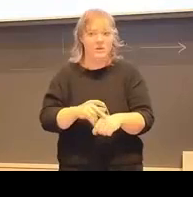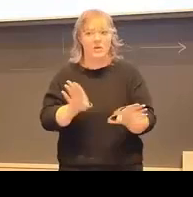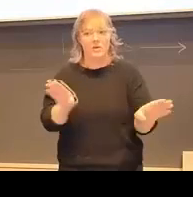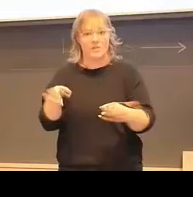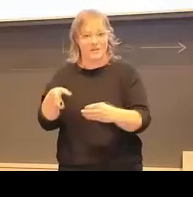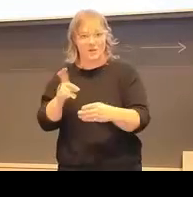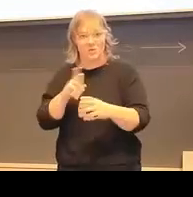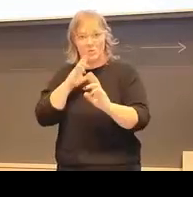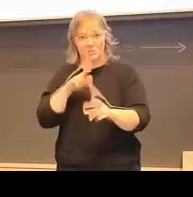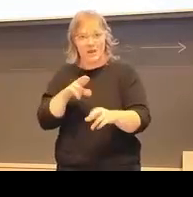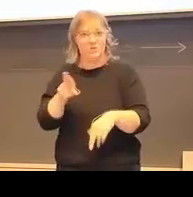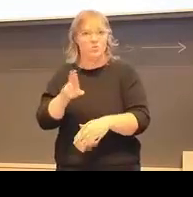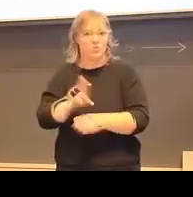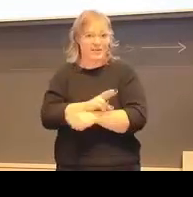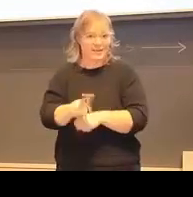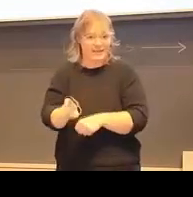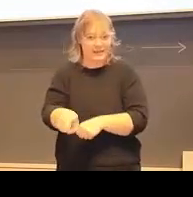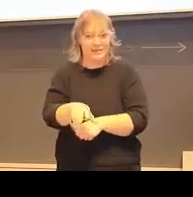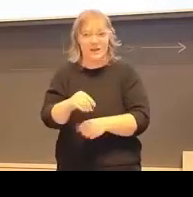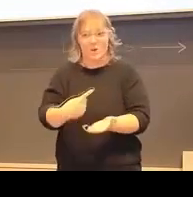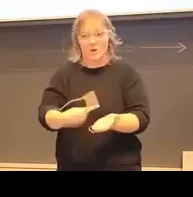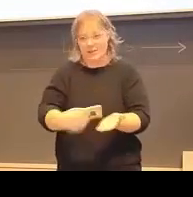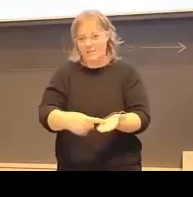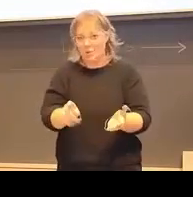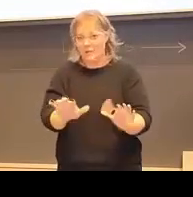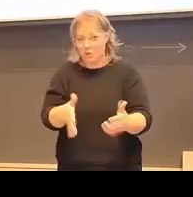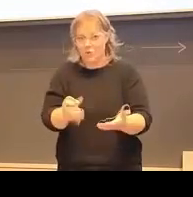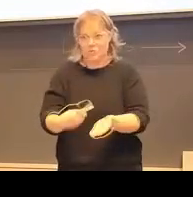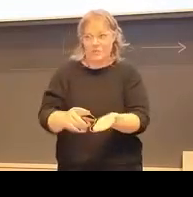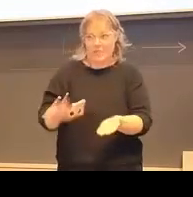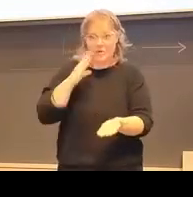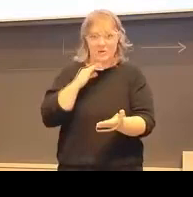to resident needs running debriefing groups to discuss their experiences related to resources